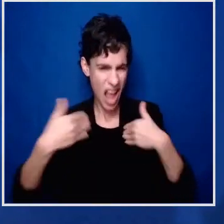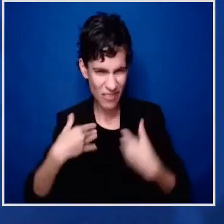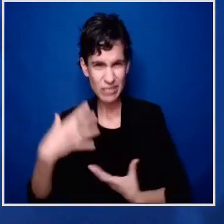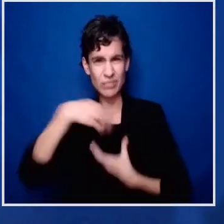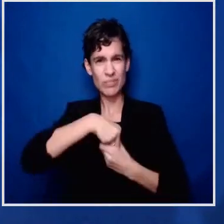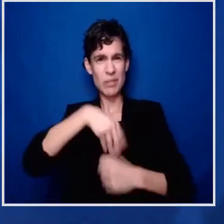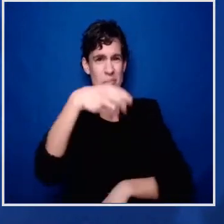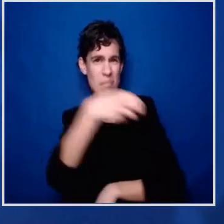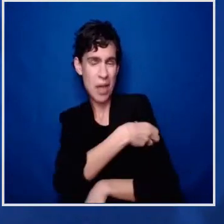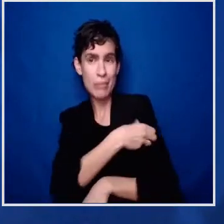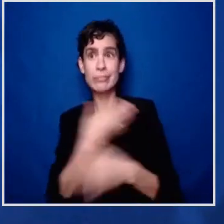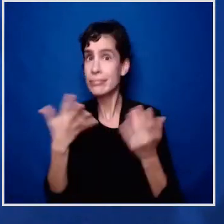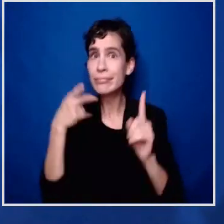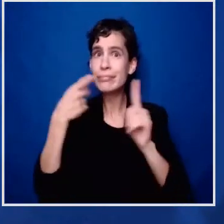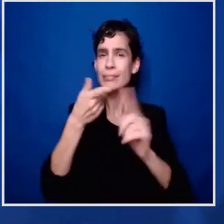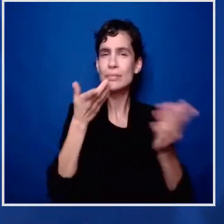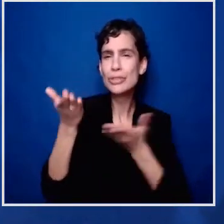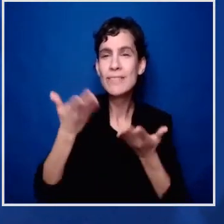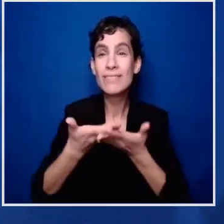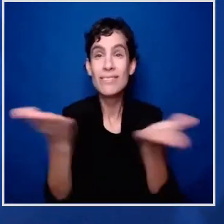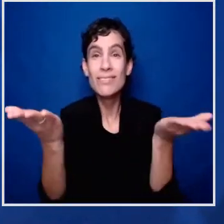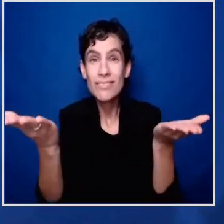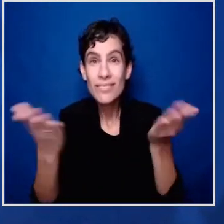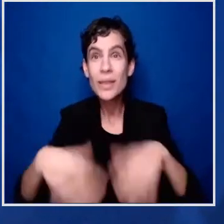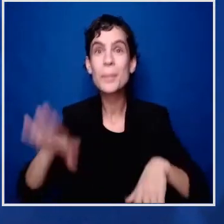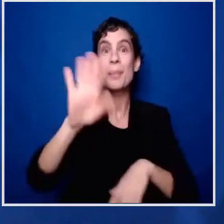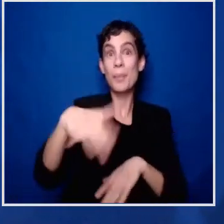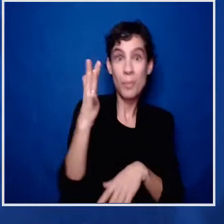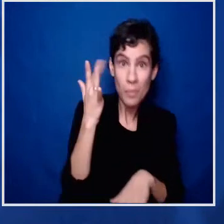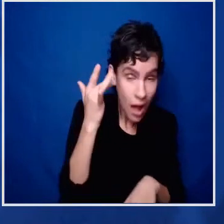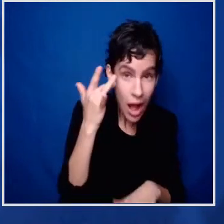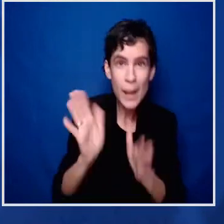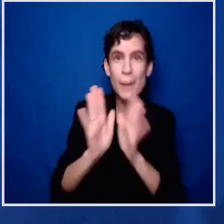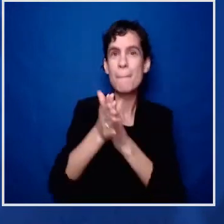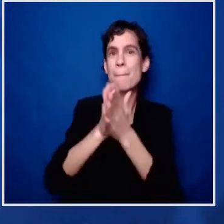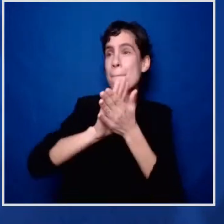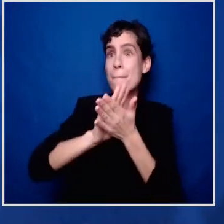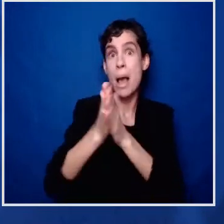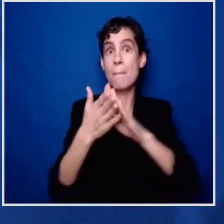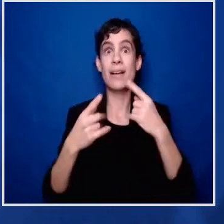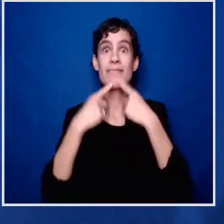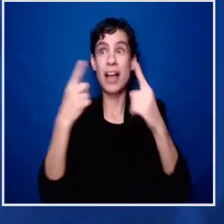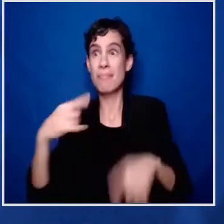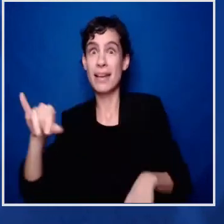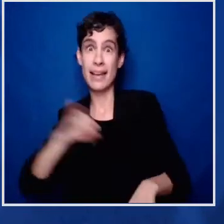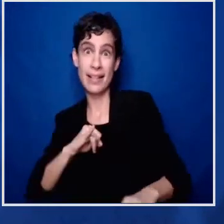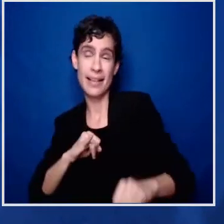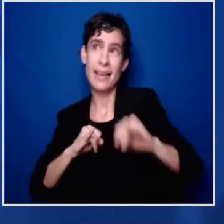IF EVERYONE HAS THE PROMISE OF GREATNESS, BECAUSE GREATNESS IS